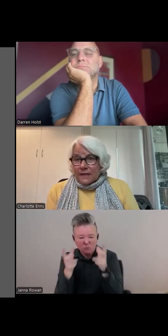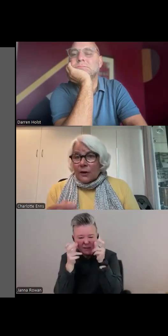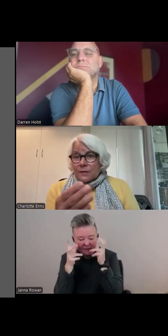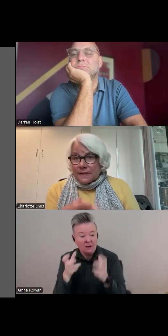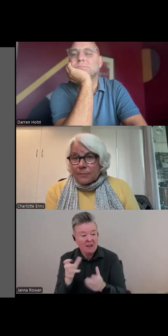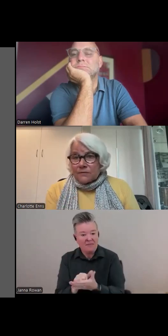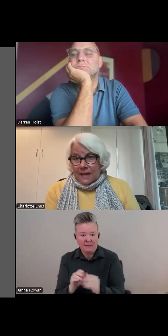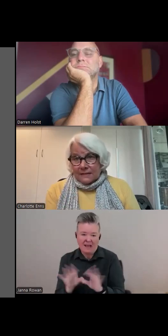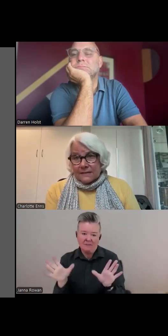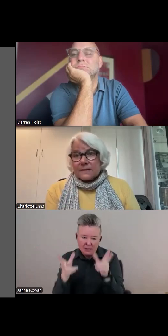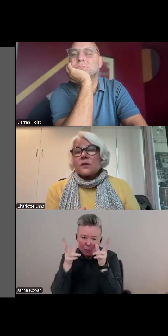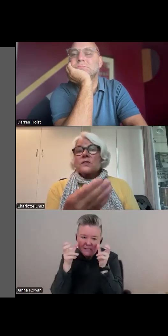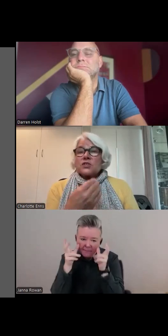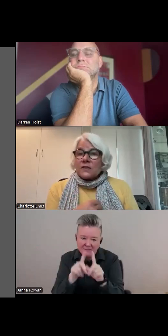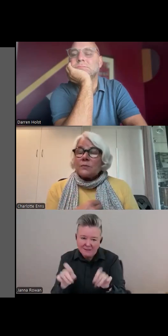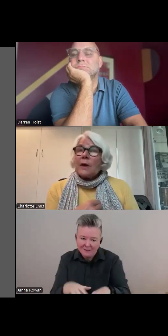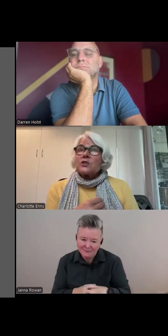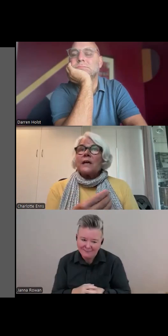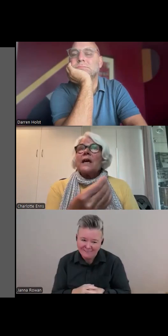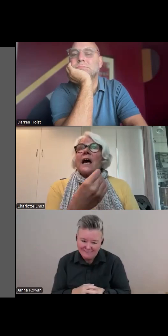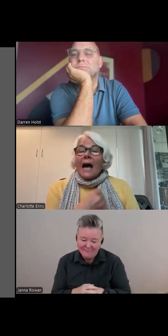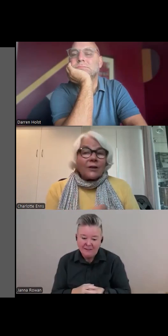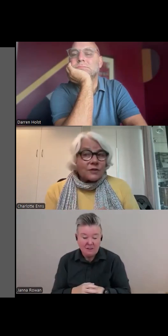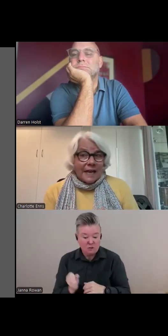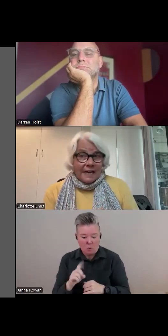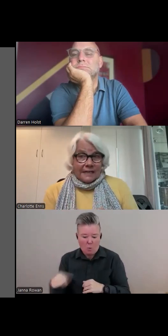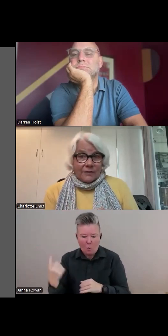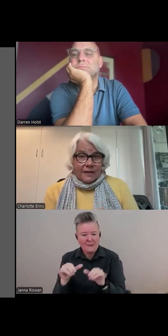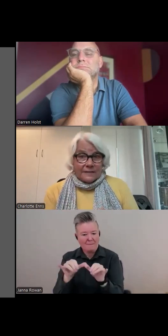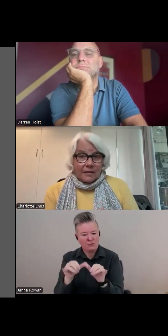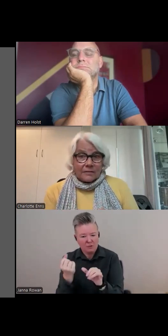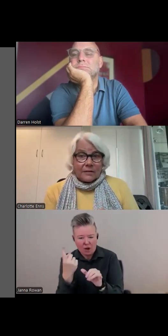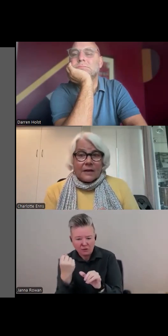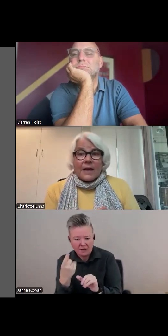a receptive test. So it's just measuring understanding of ASL.